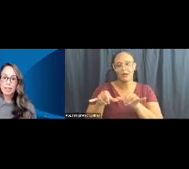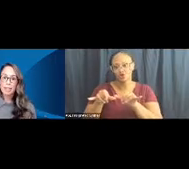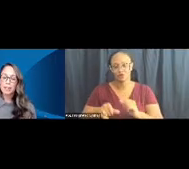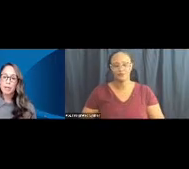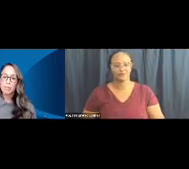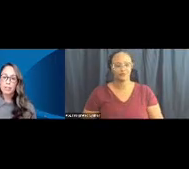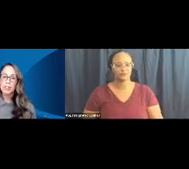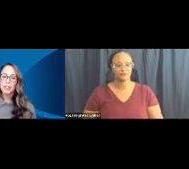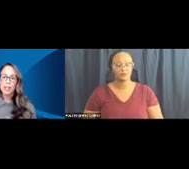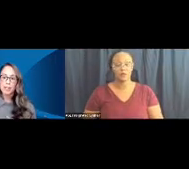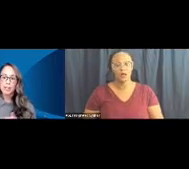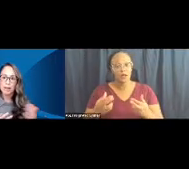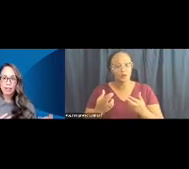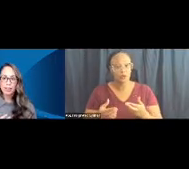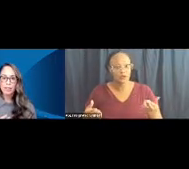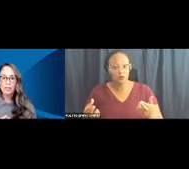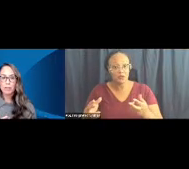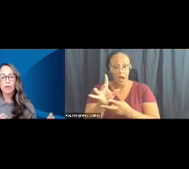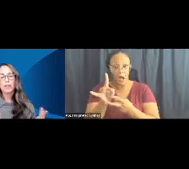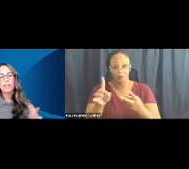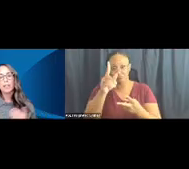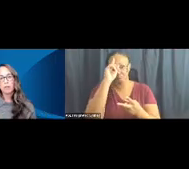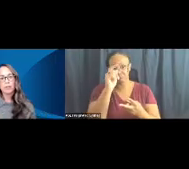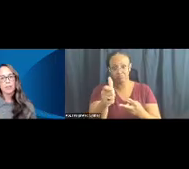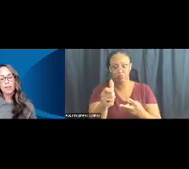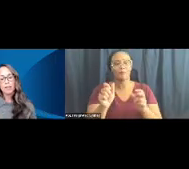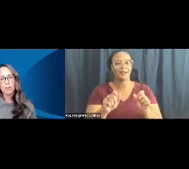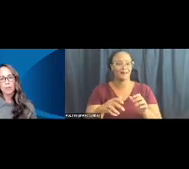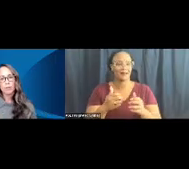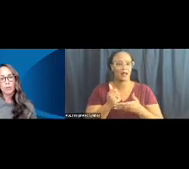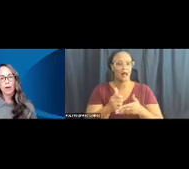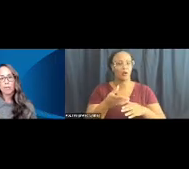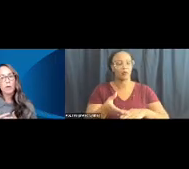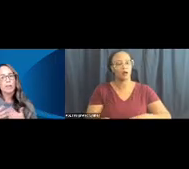but they can help bridge the handout content to more in-depth learning for those who want